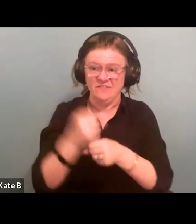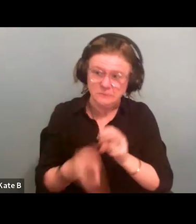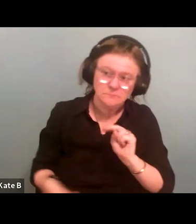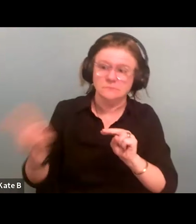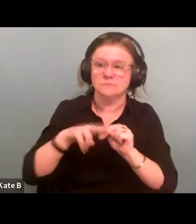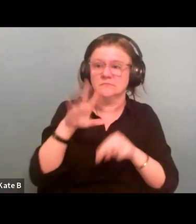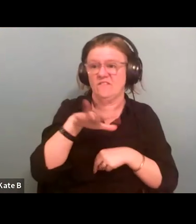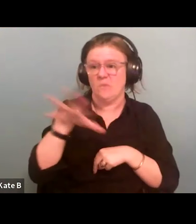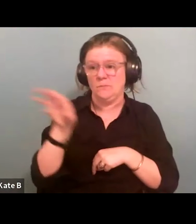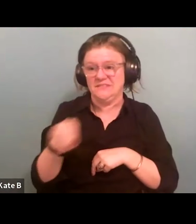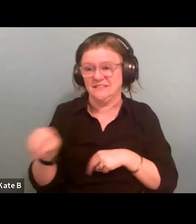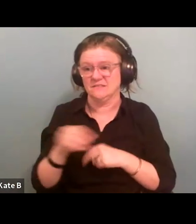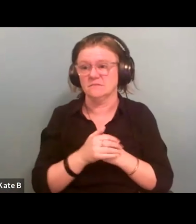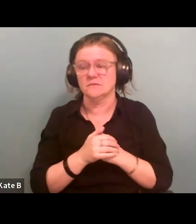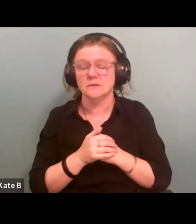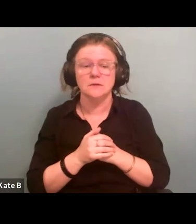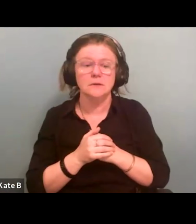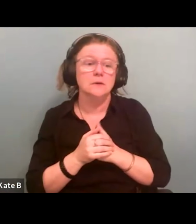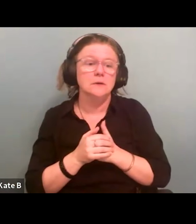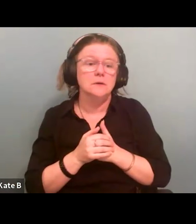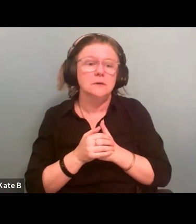And one of the other things I wanted to highlight,